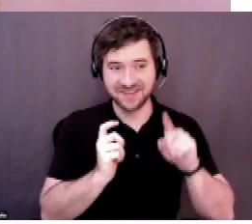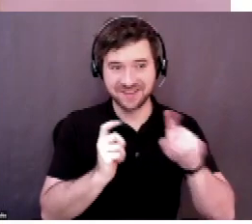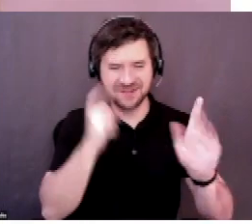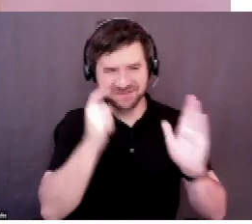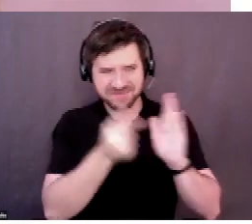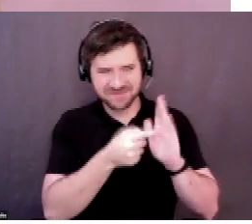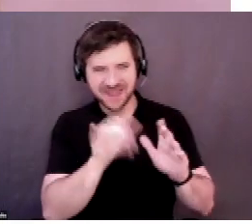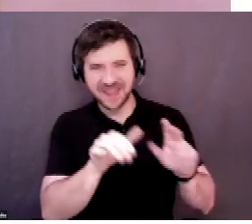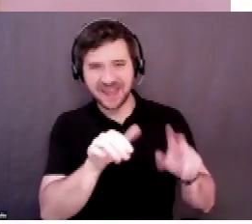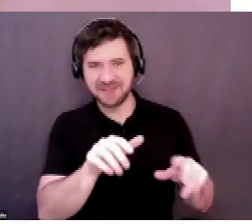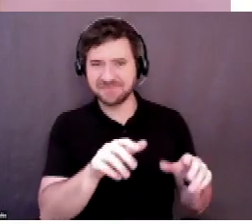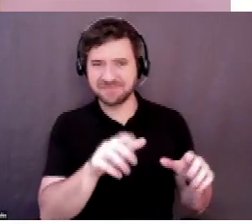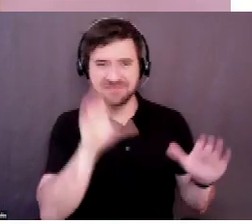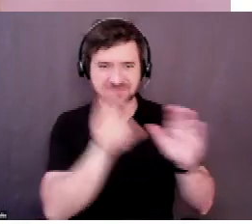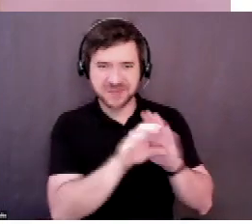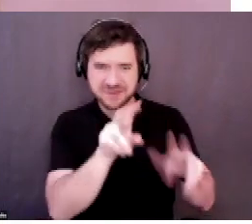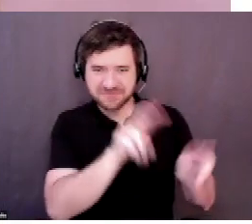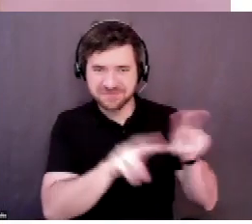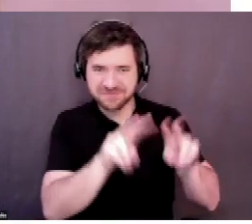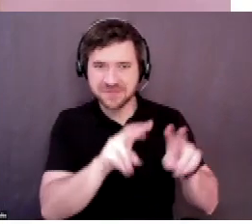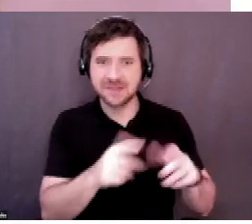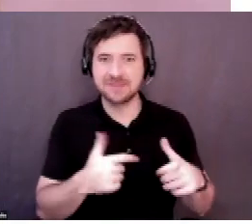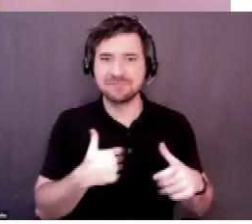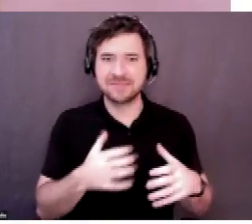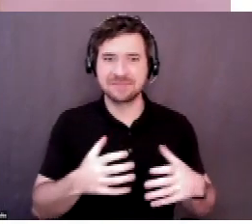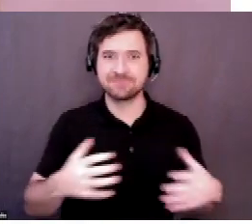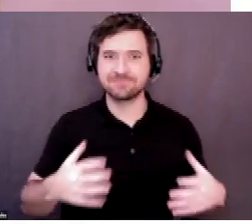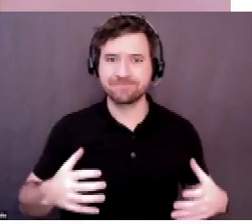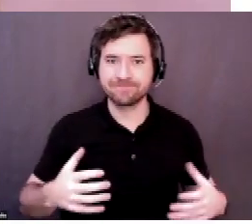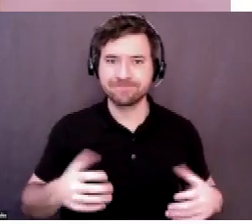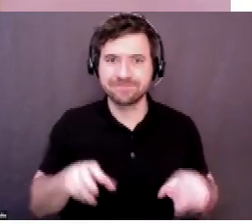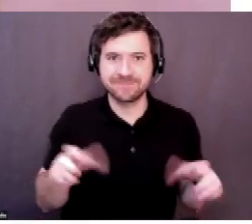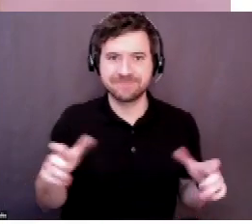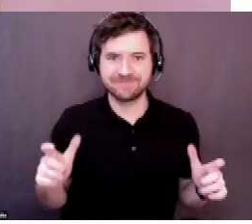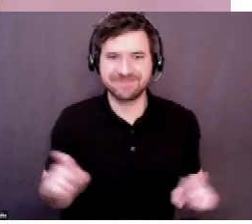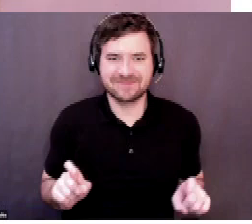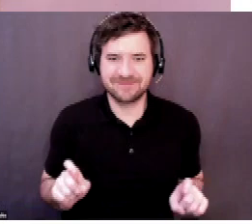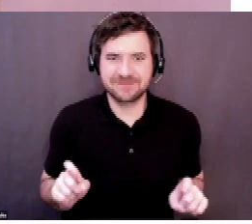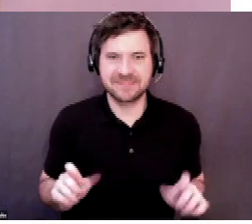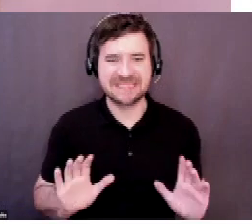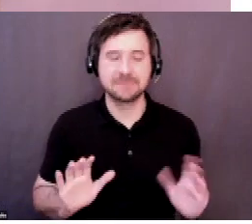mobility equipment and the way our bodies change when we need